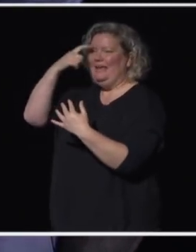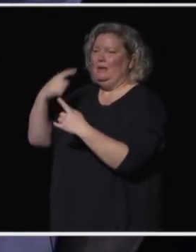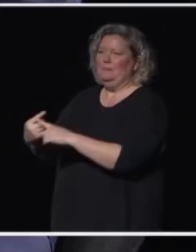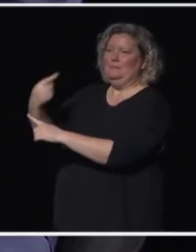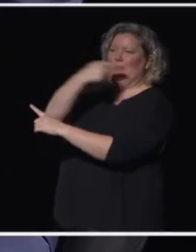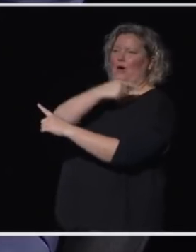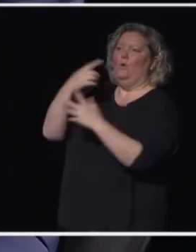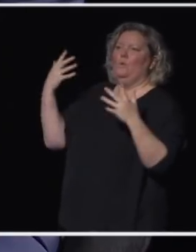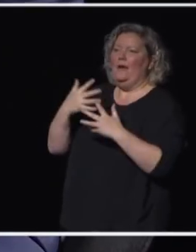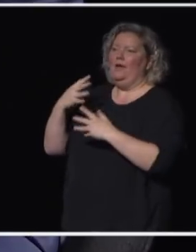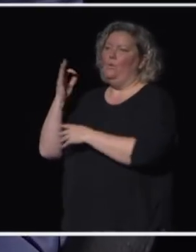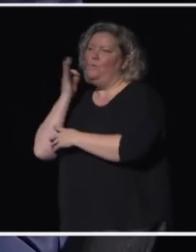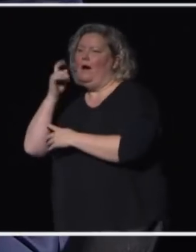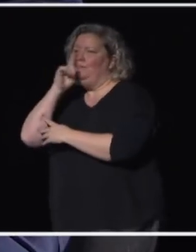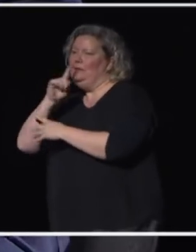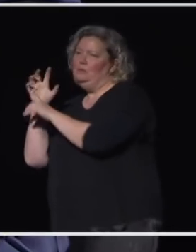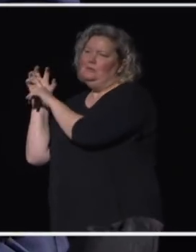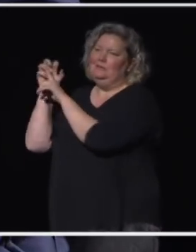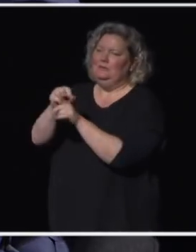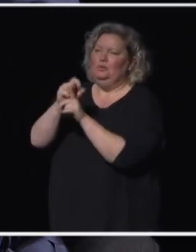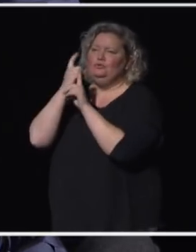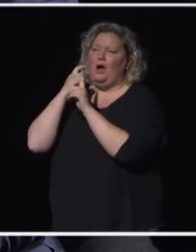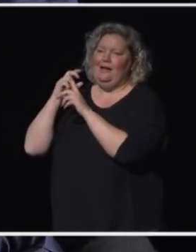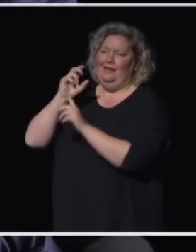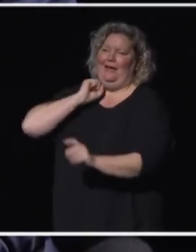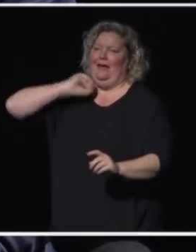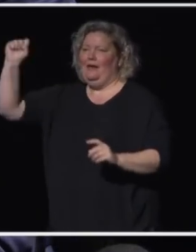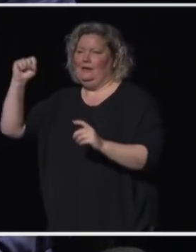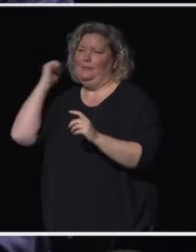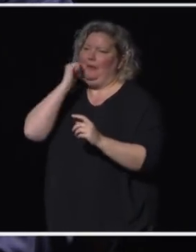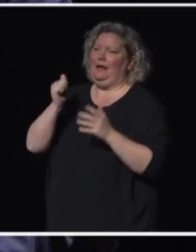their grandfathers so that the branches of the black body might be torched, then cut away.